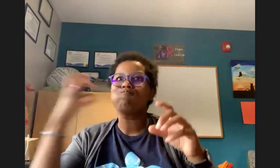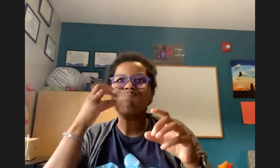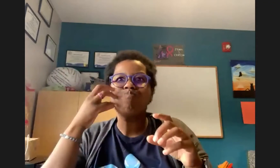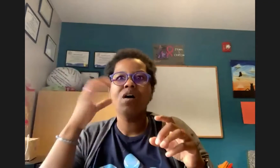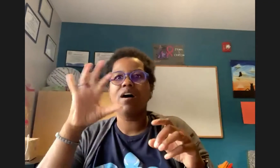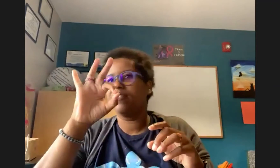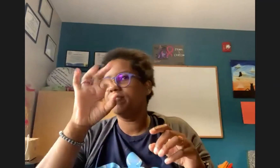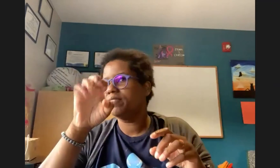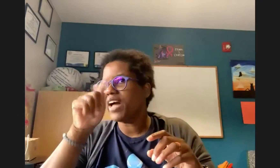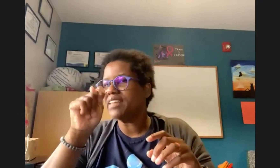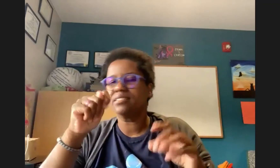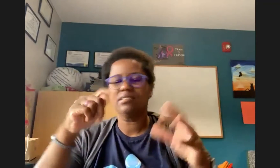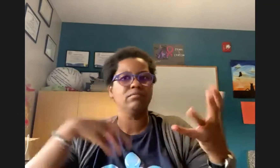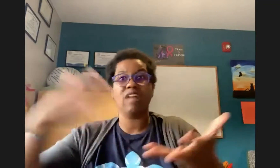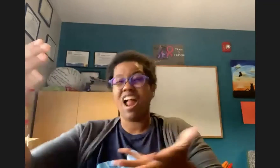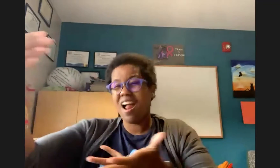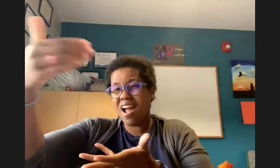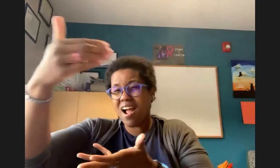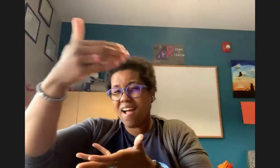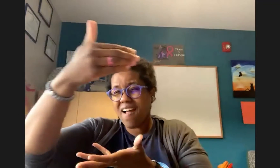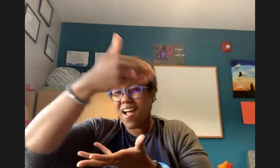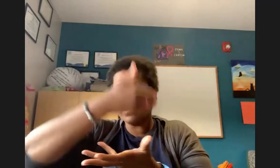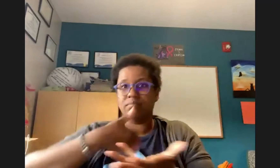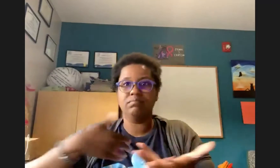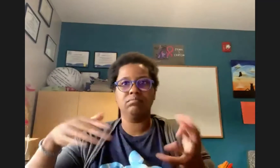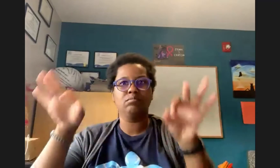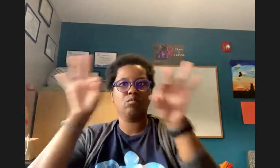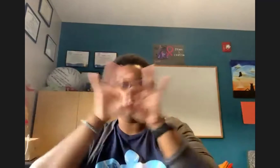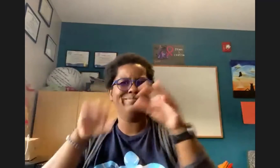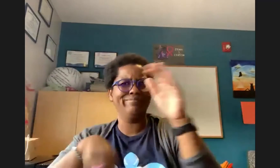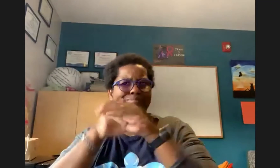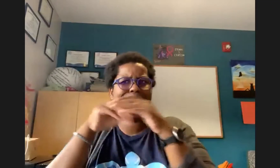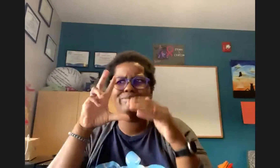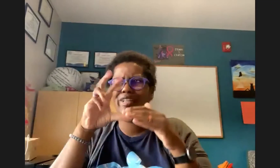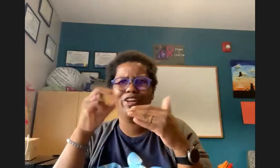I collected all kinds of materials that could be used,